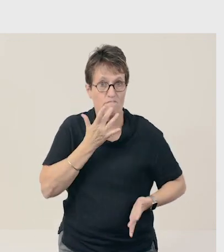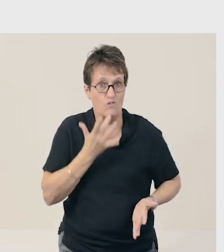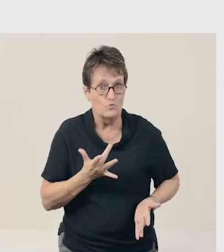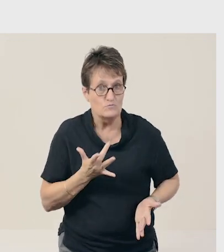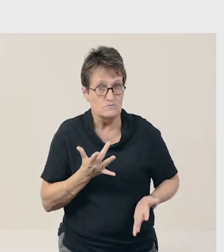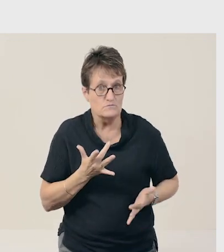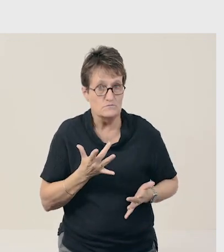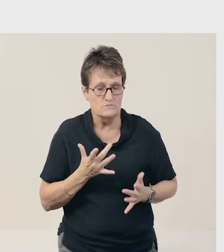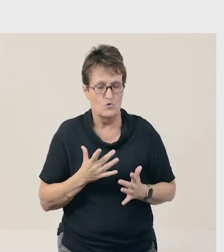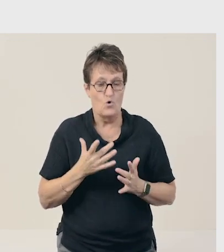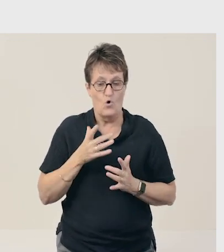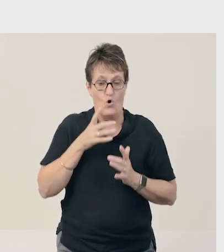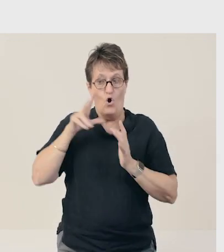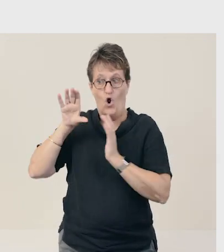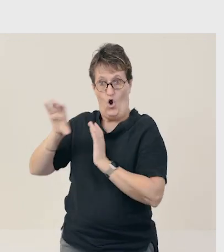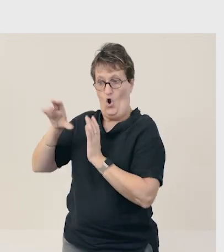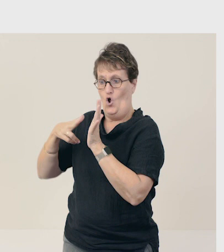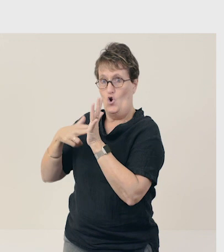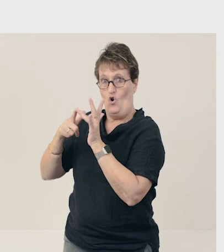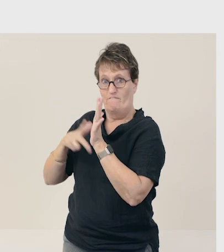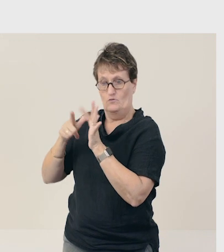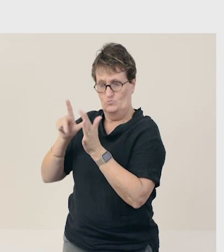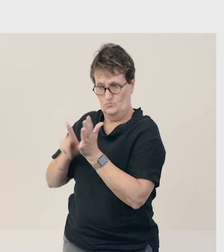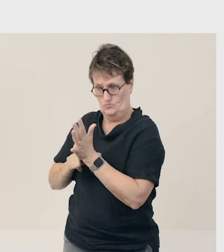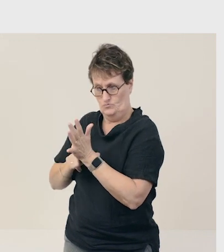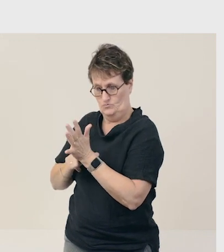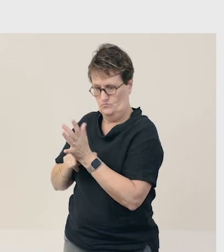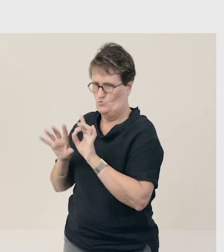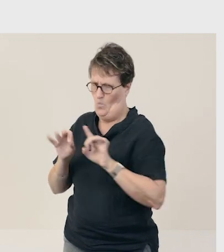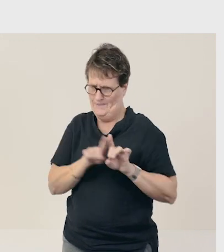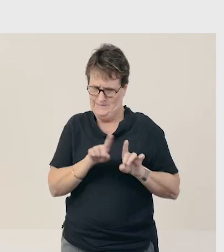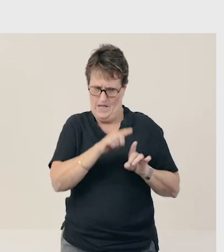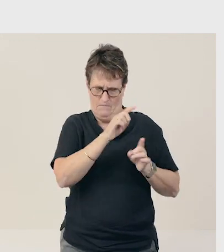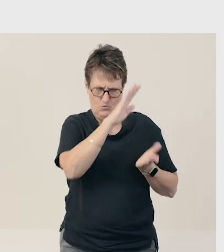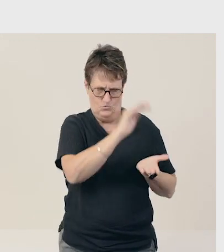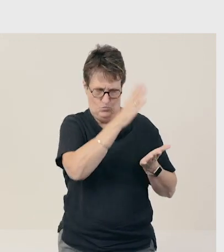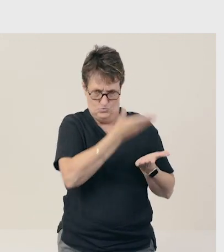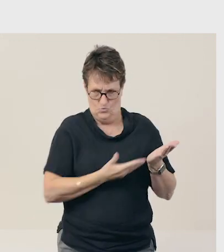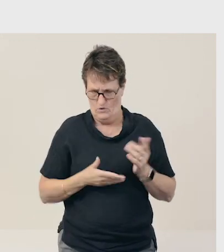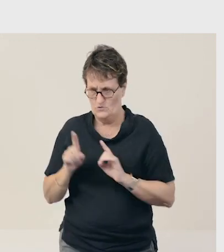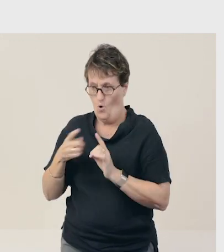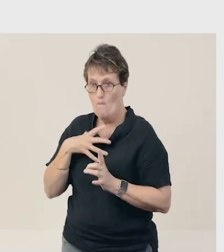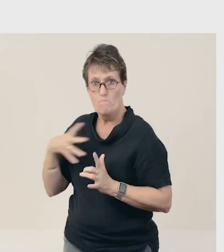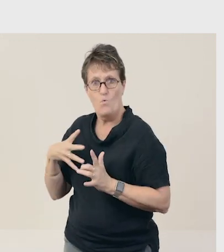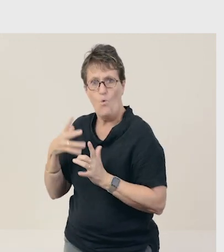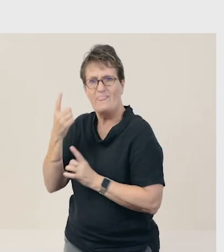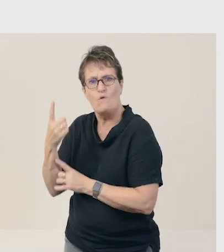Novels, unlike short stories, may have more than one theme, because of their length.